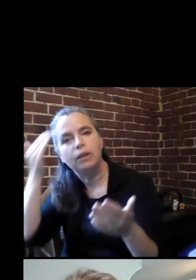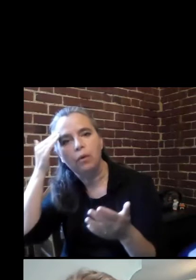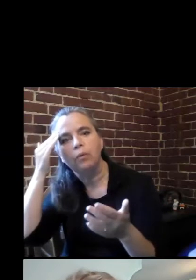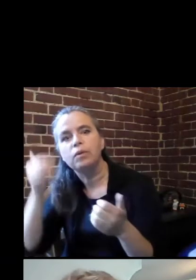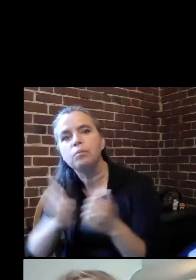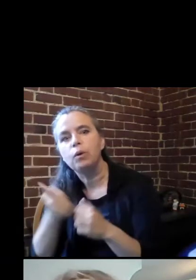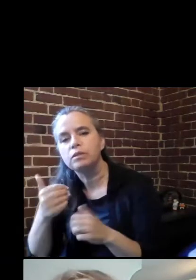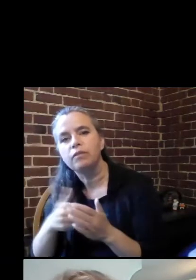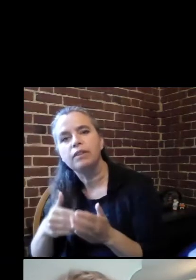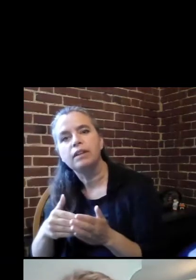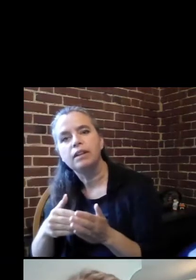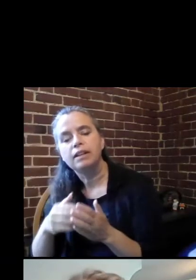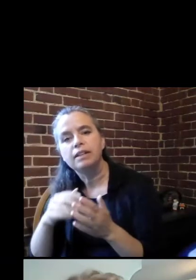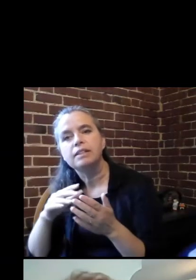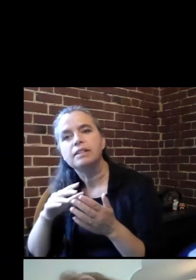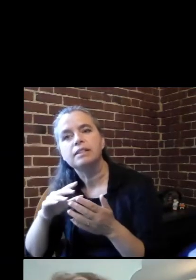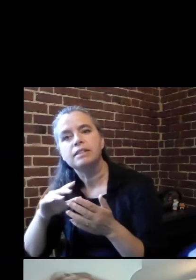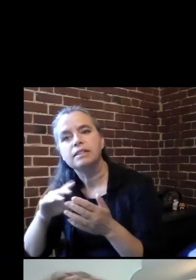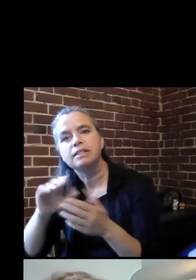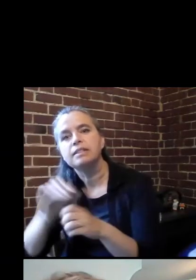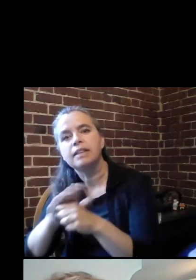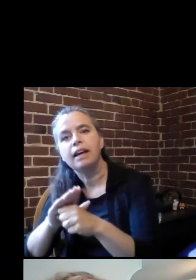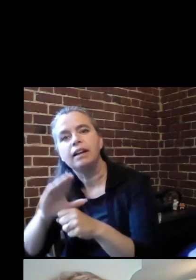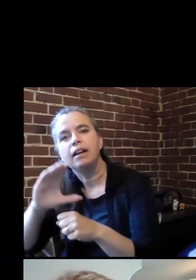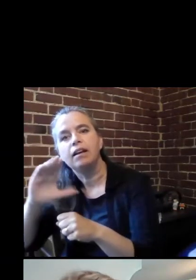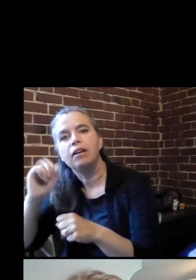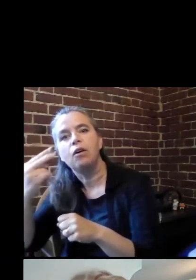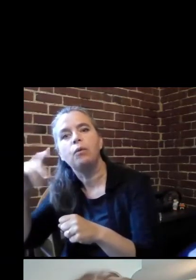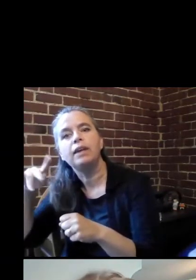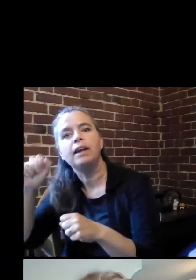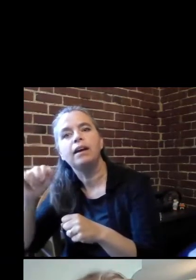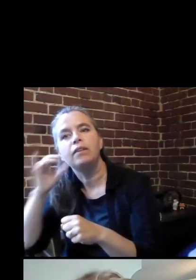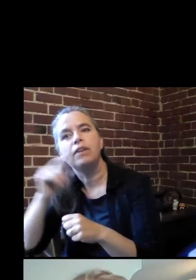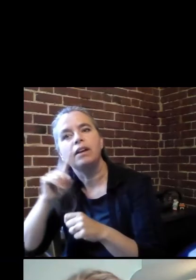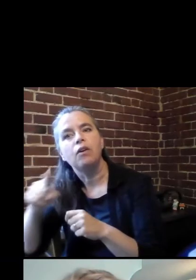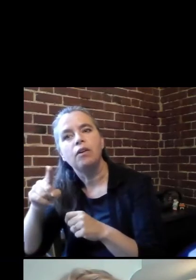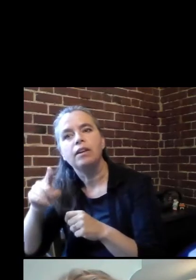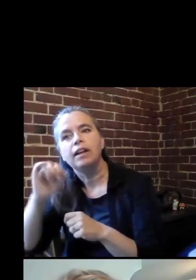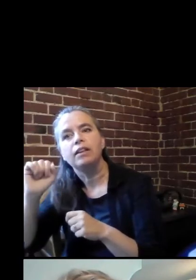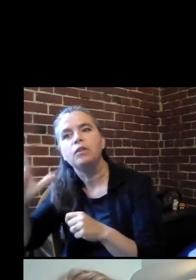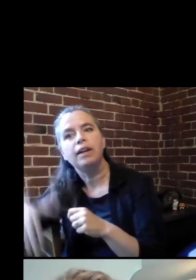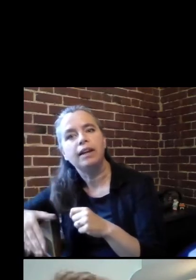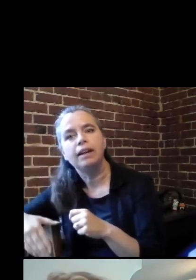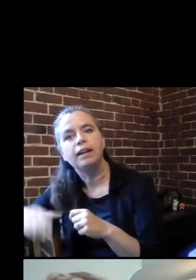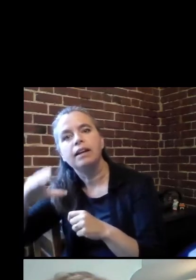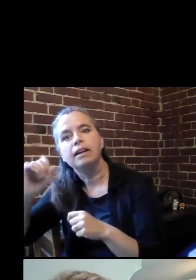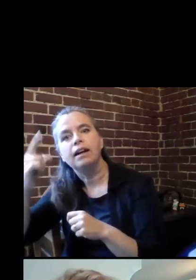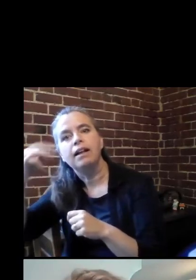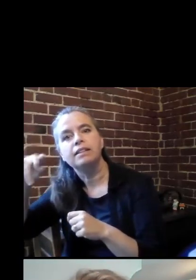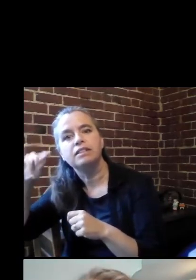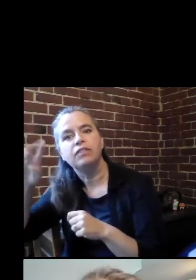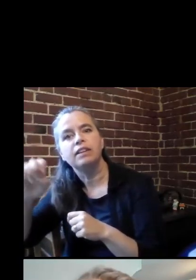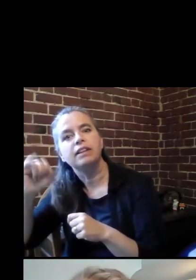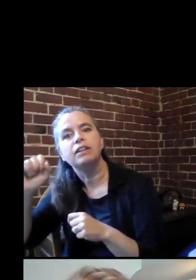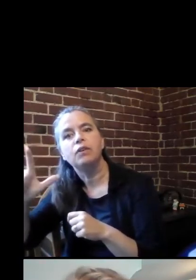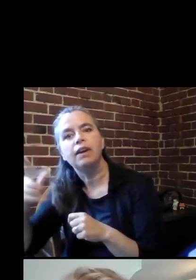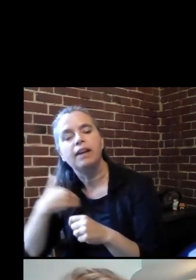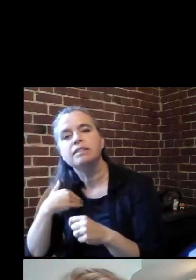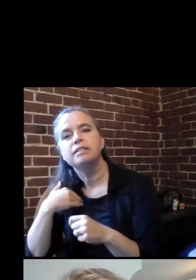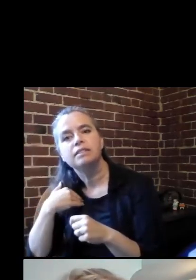In the site of Cahokia, if you haven't wandered across the river yet into Collinsville, Illinois, go visit the site. It's really a great site.